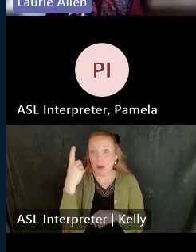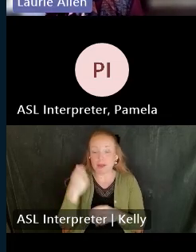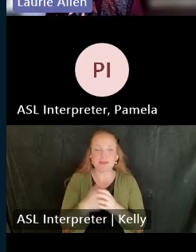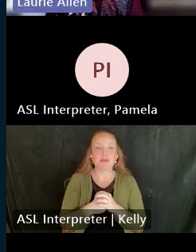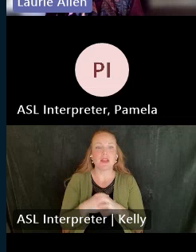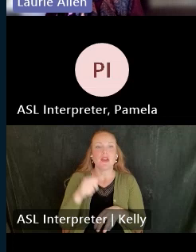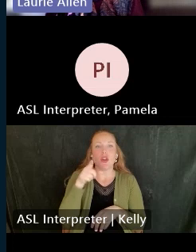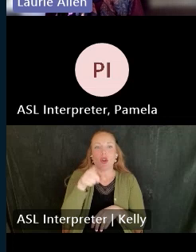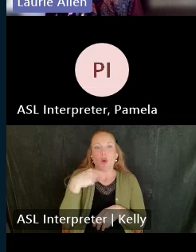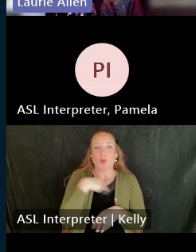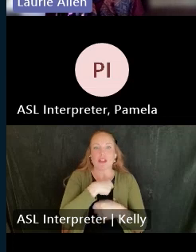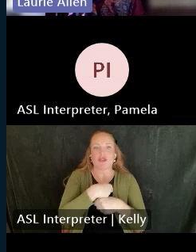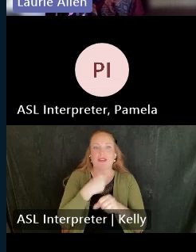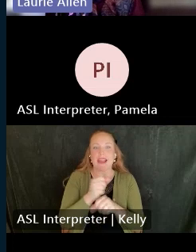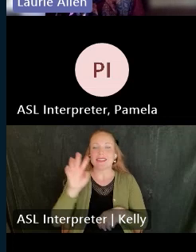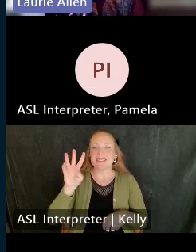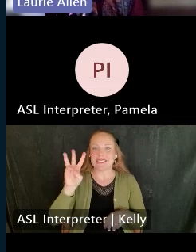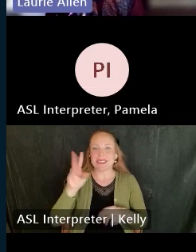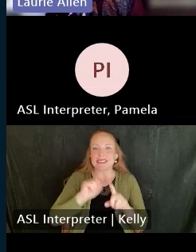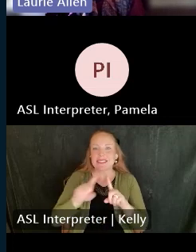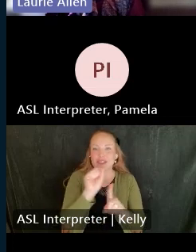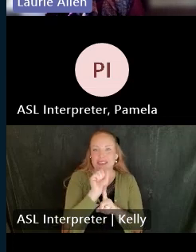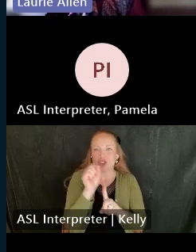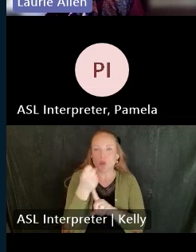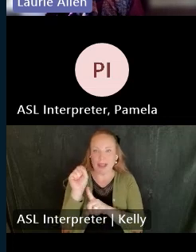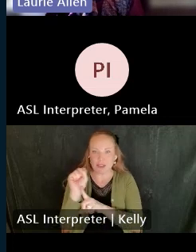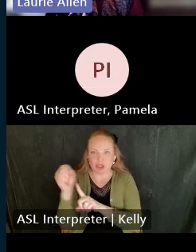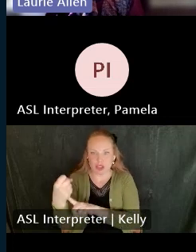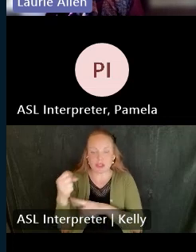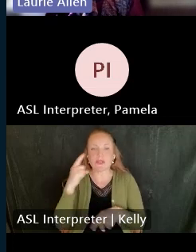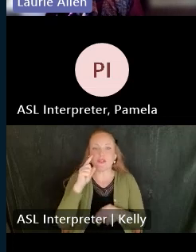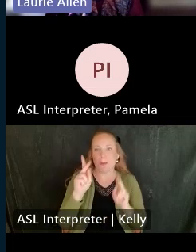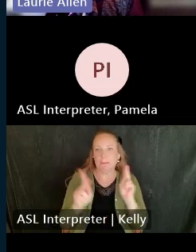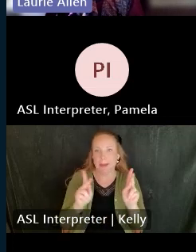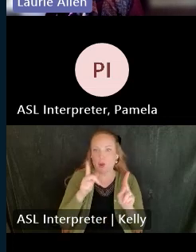six scenarios for people who are disabled or neurodivergent